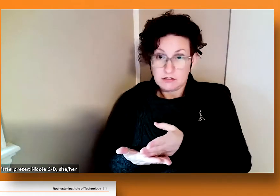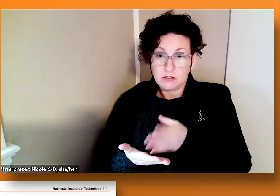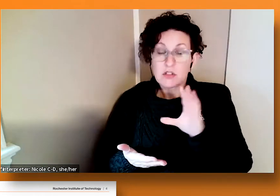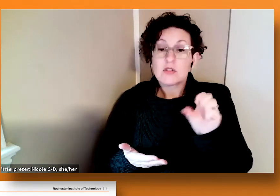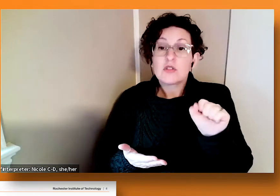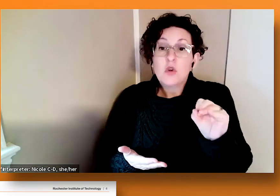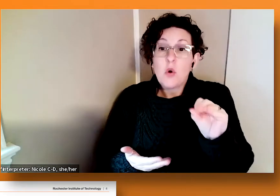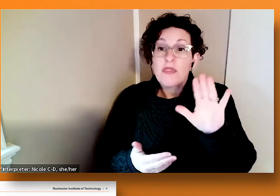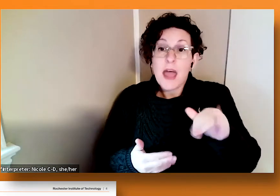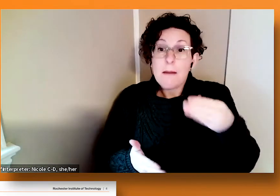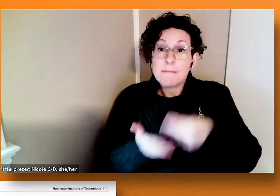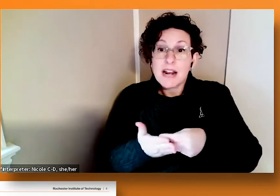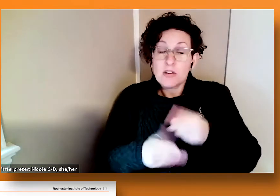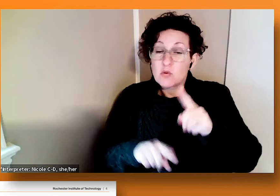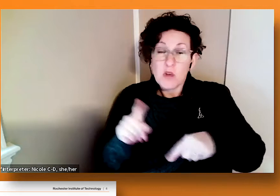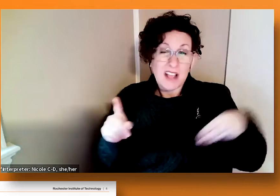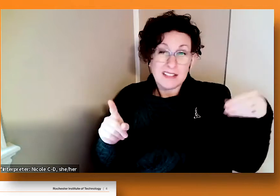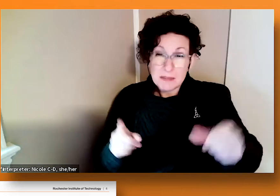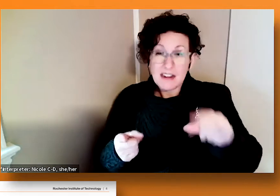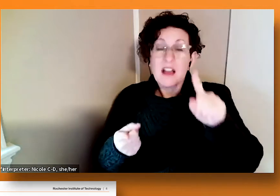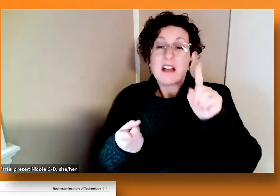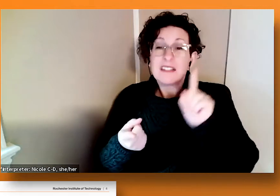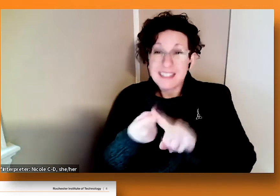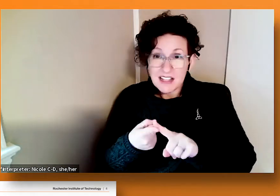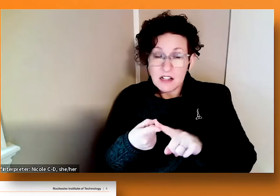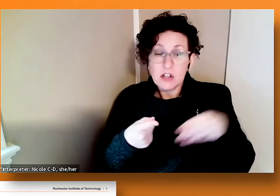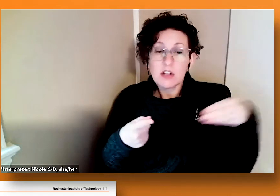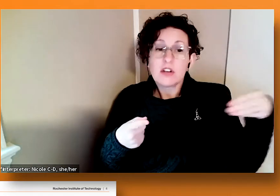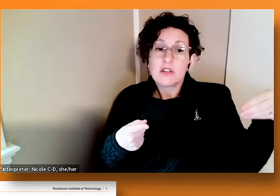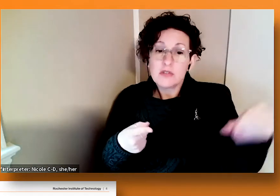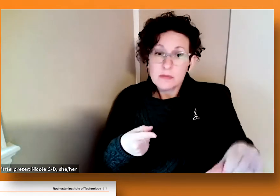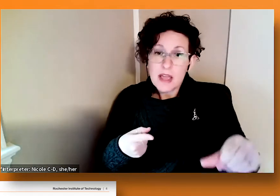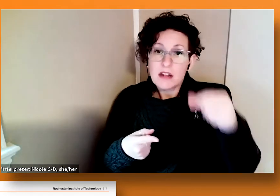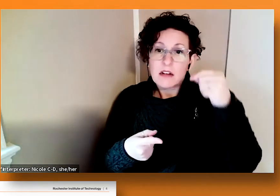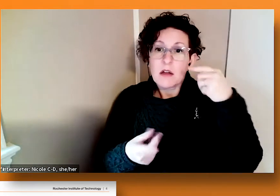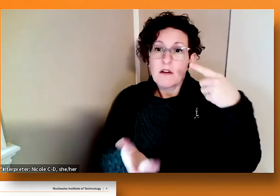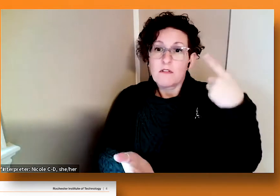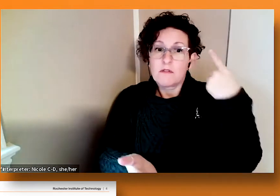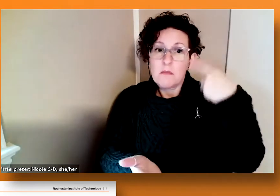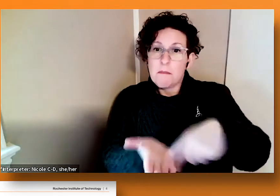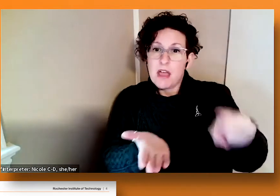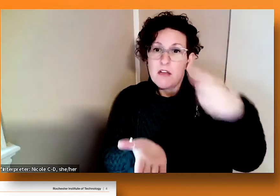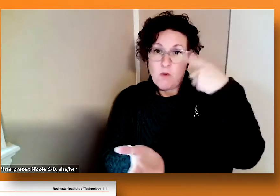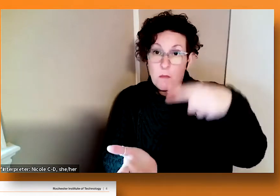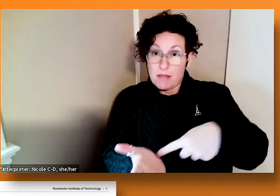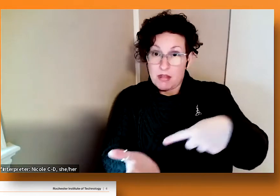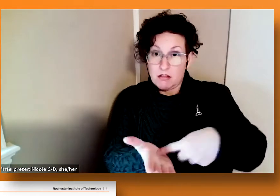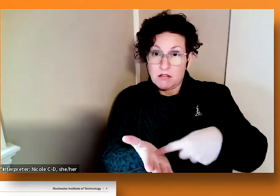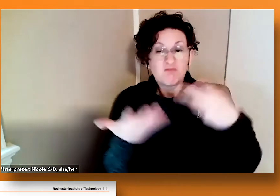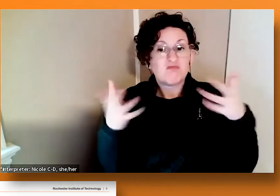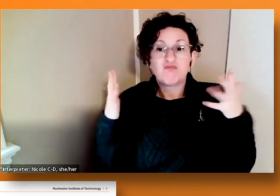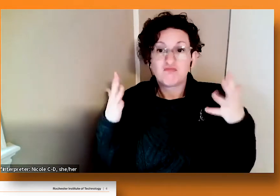So, it's being held until it gets spent as invoices get paid.